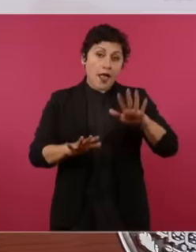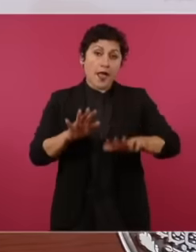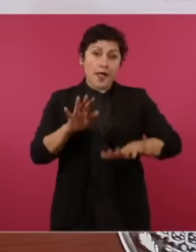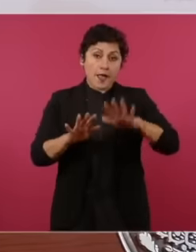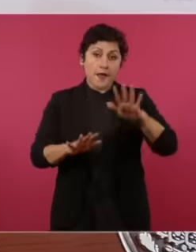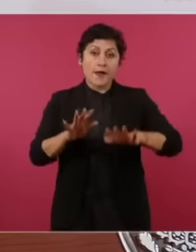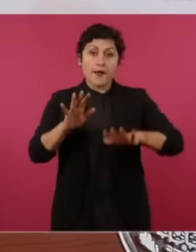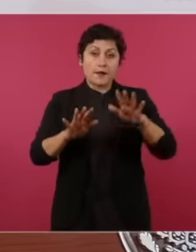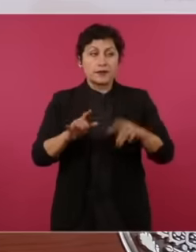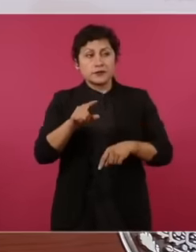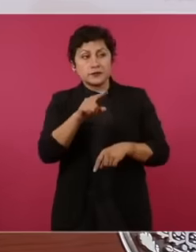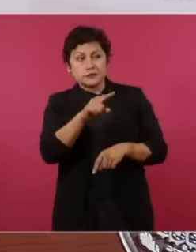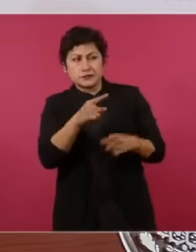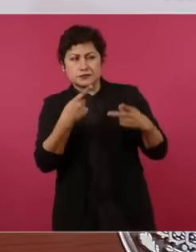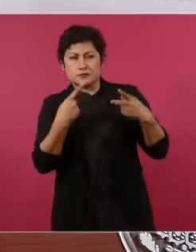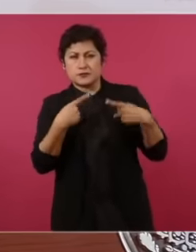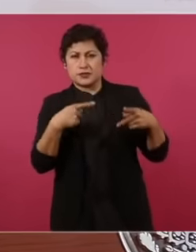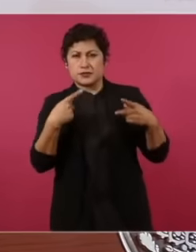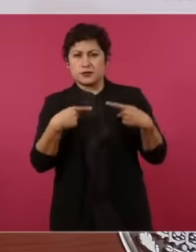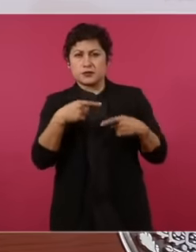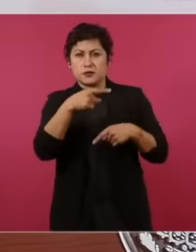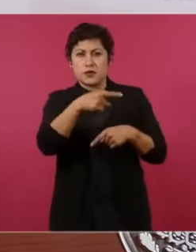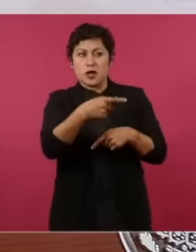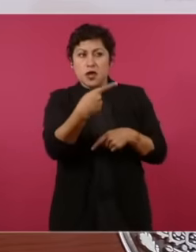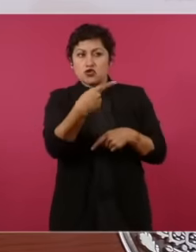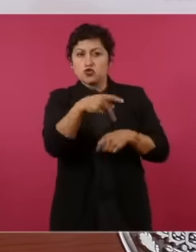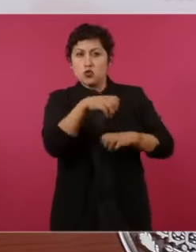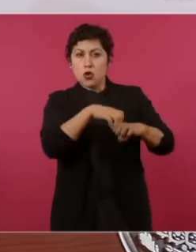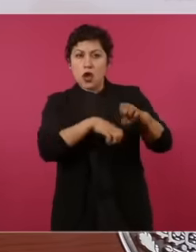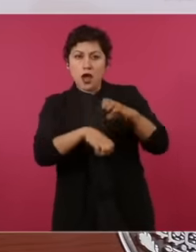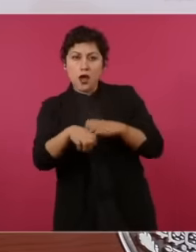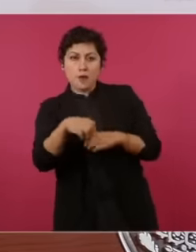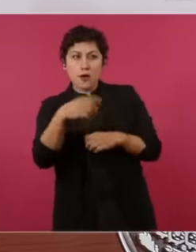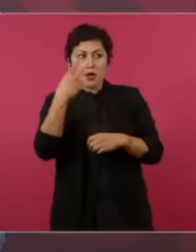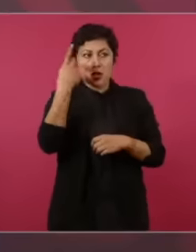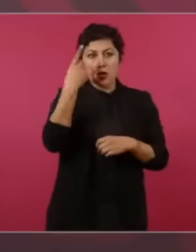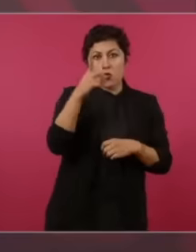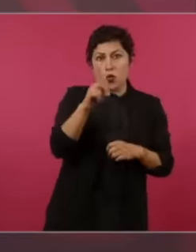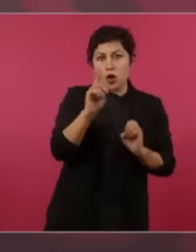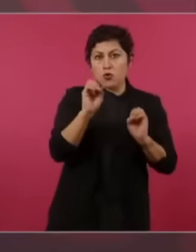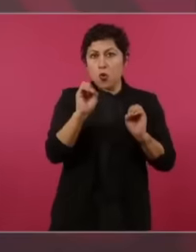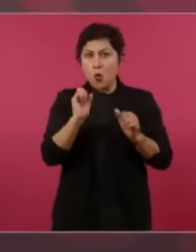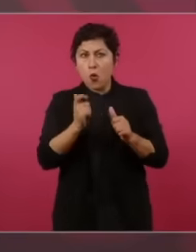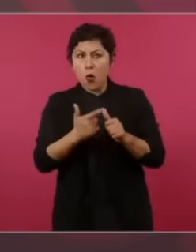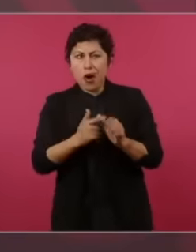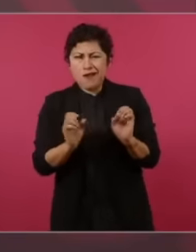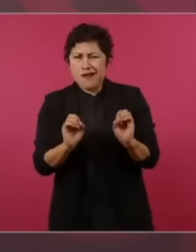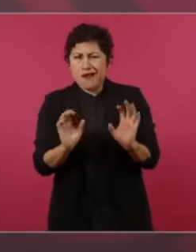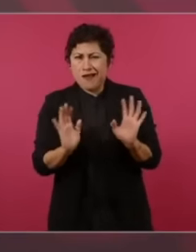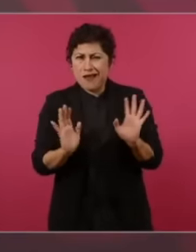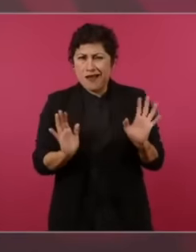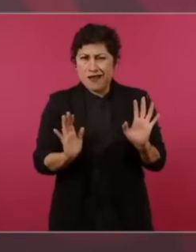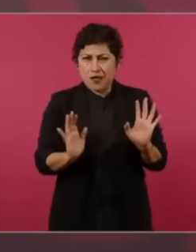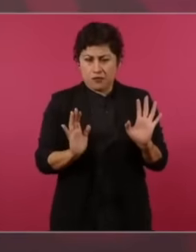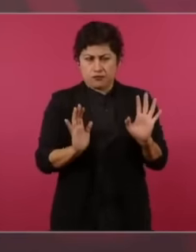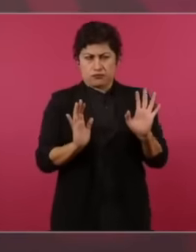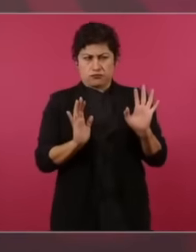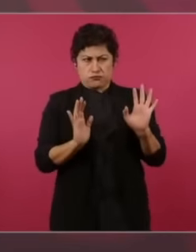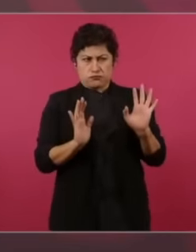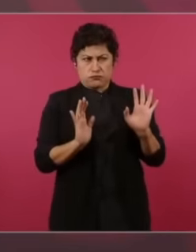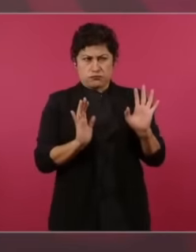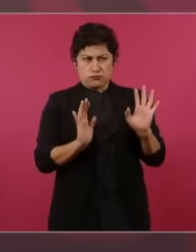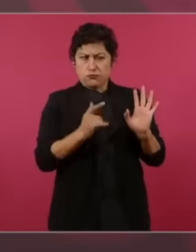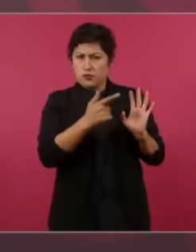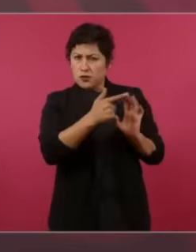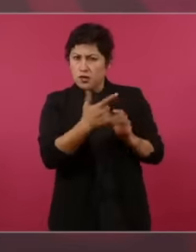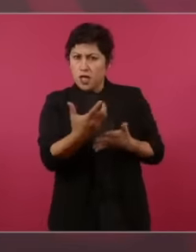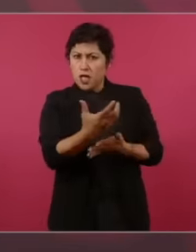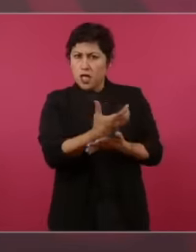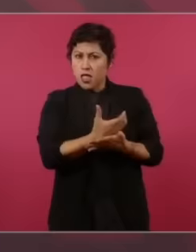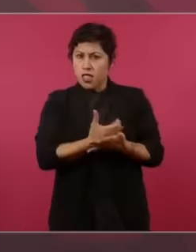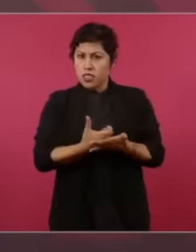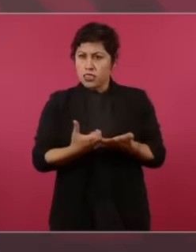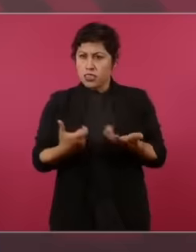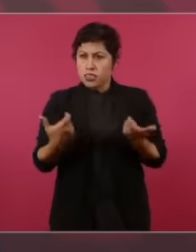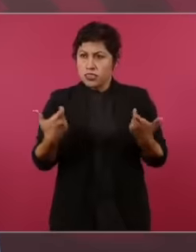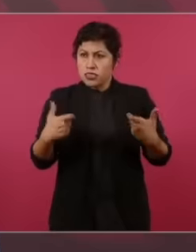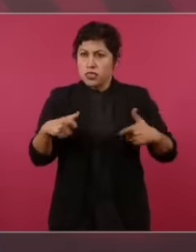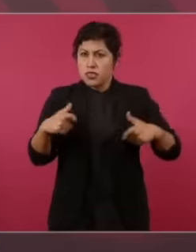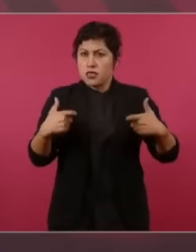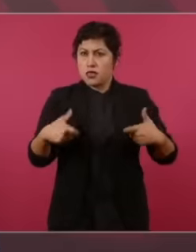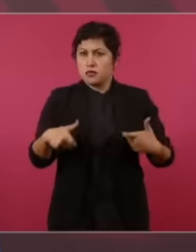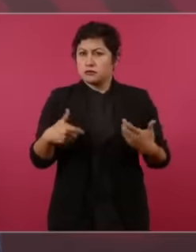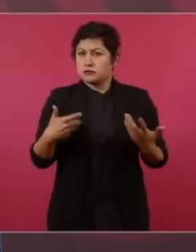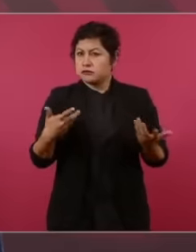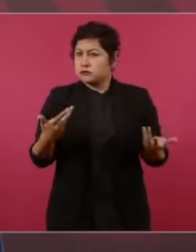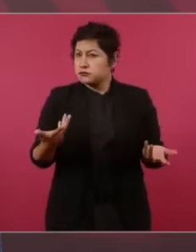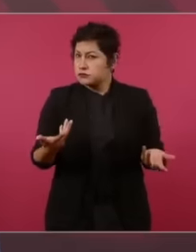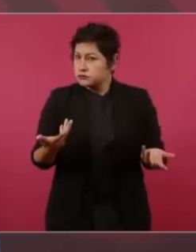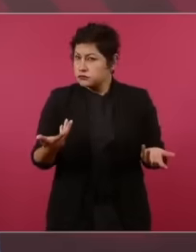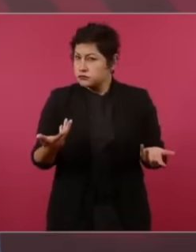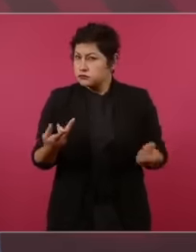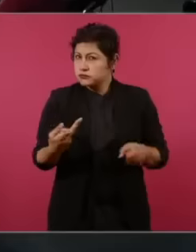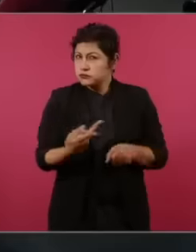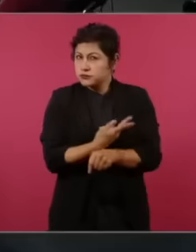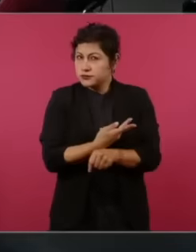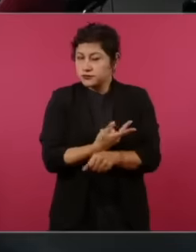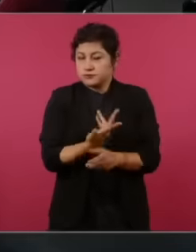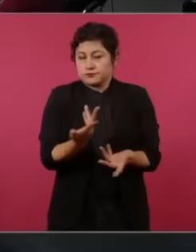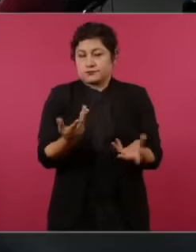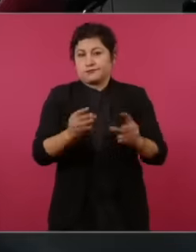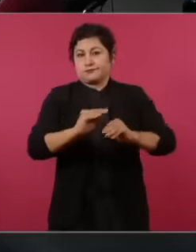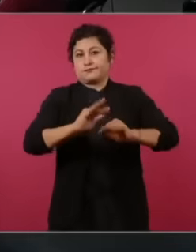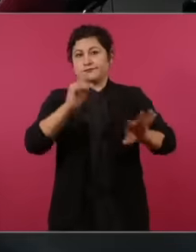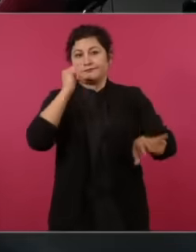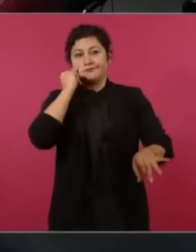money. There is all the evidence that common sense that money that are